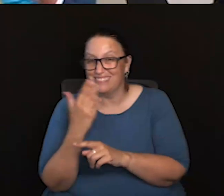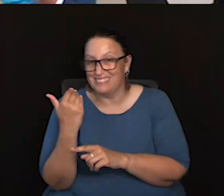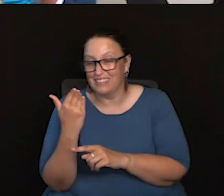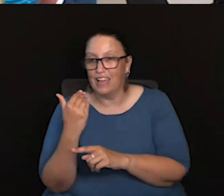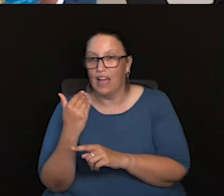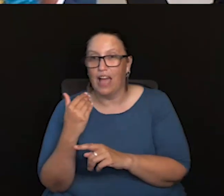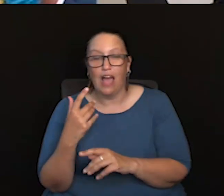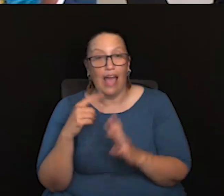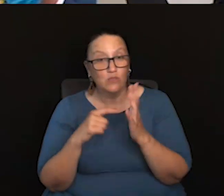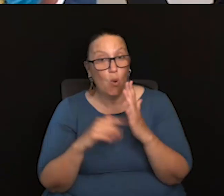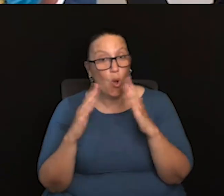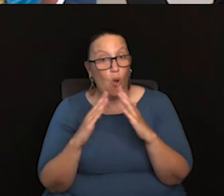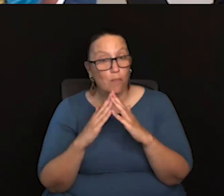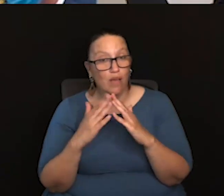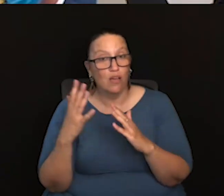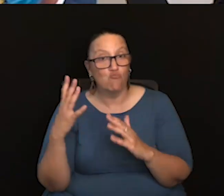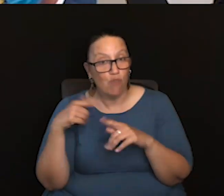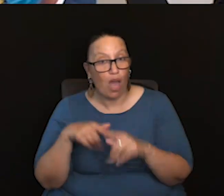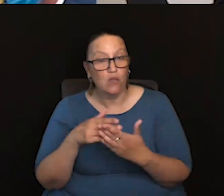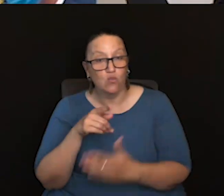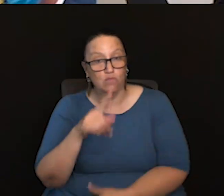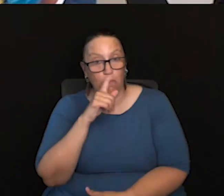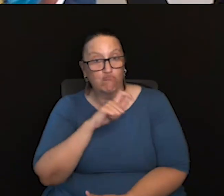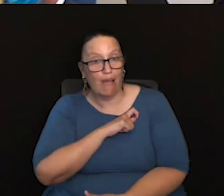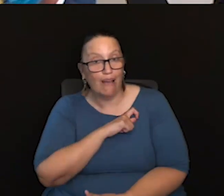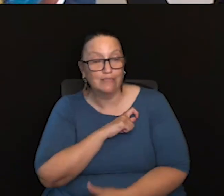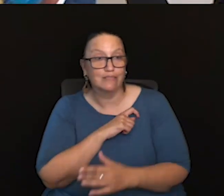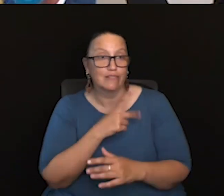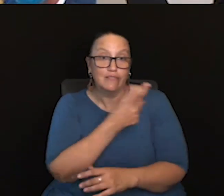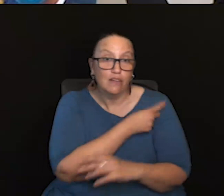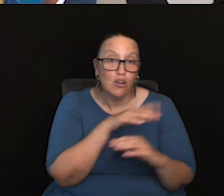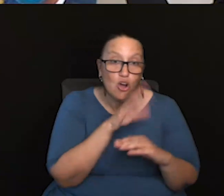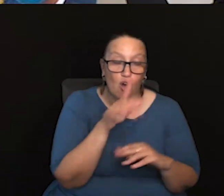scrapped as the standard for recording positive cases, these systems were not already in place.